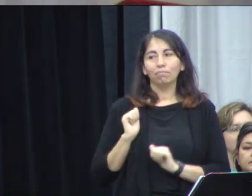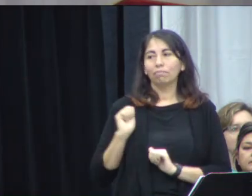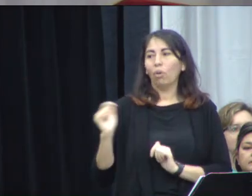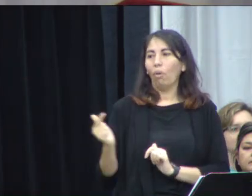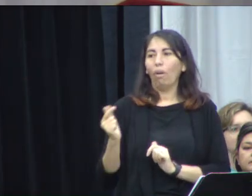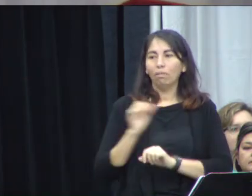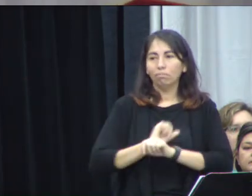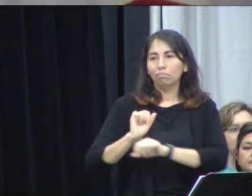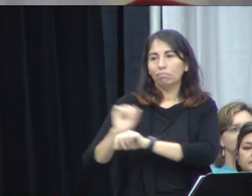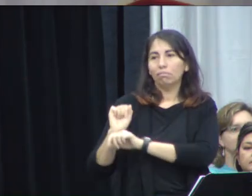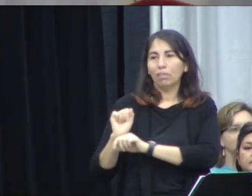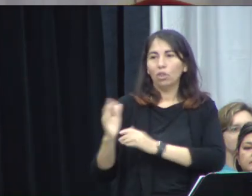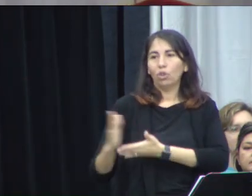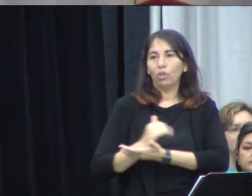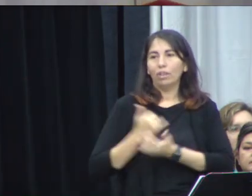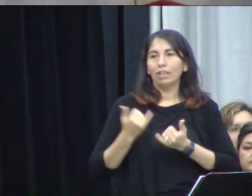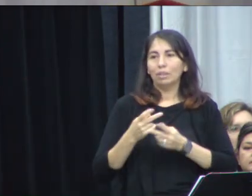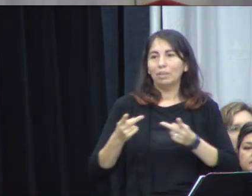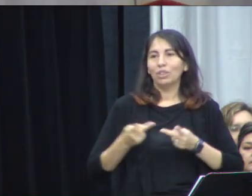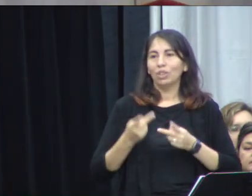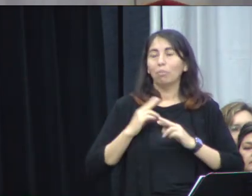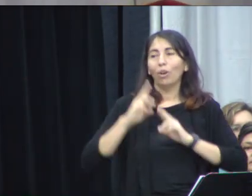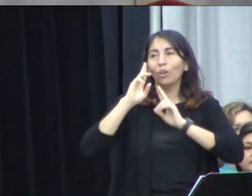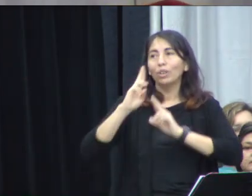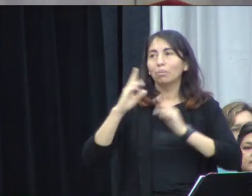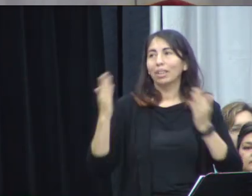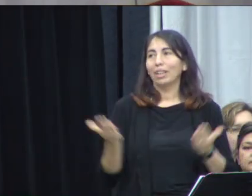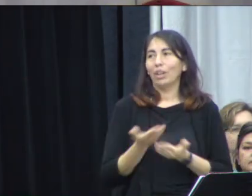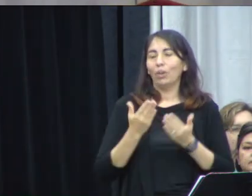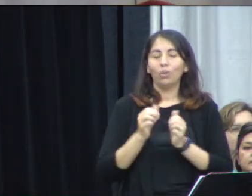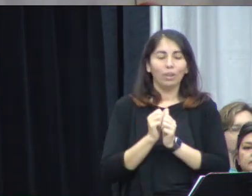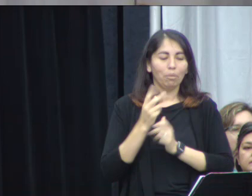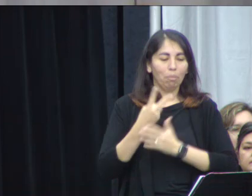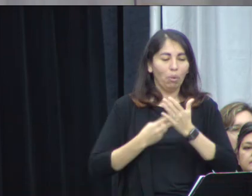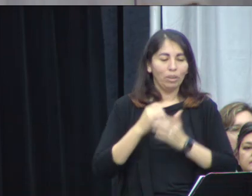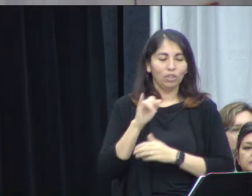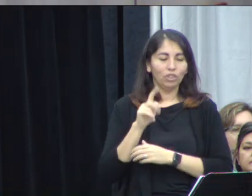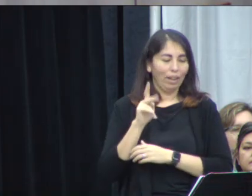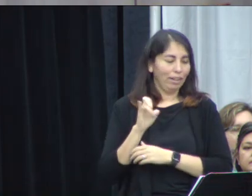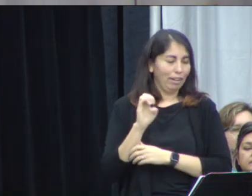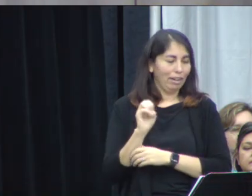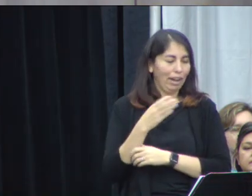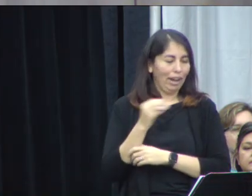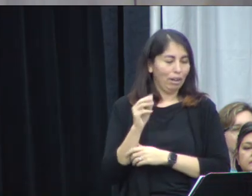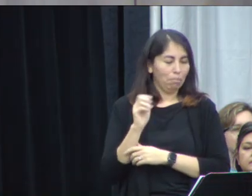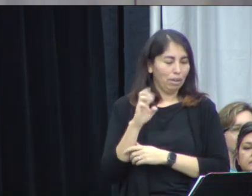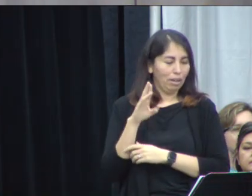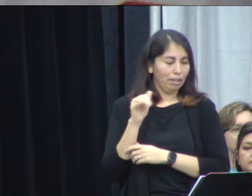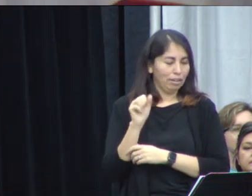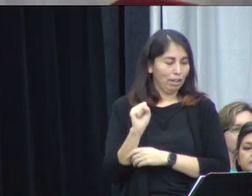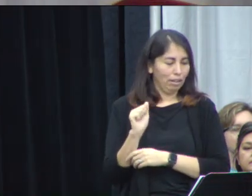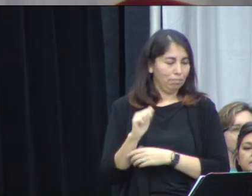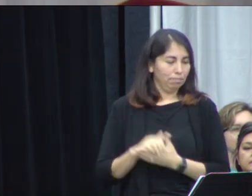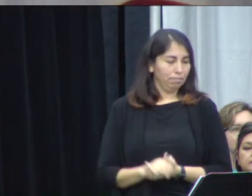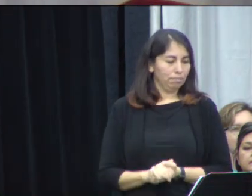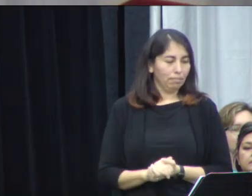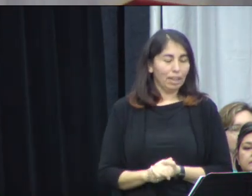and I am honored to be up here with both Jacky and Marissa. If there is anything I learned in these past four years, it is to live in the moment